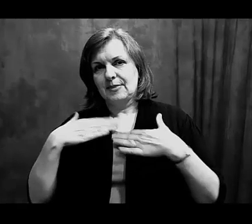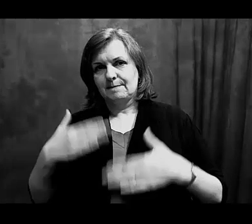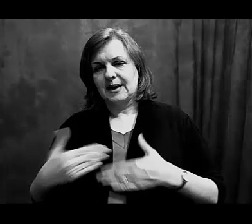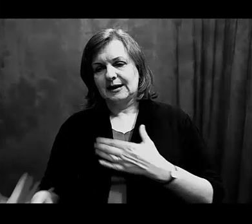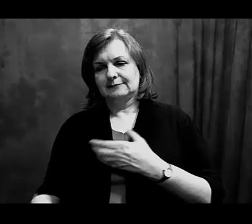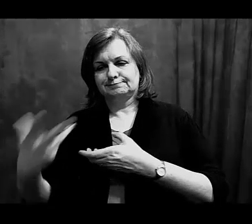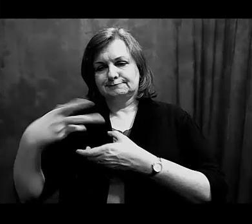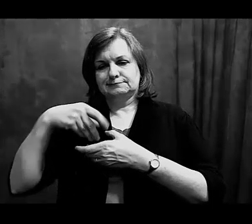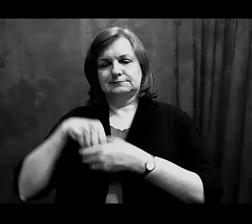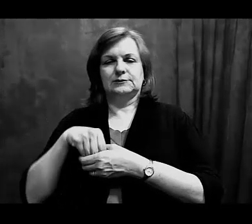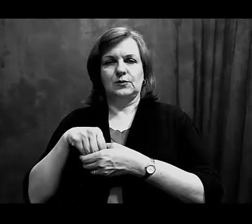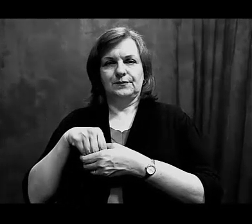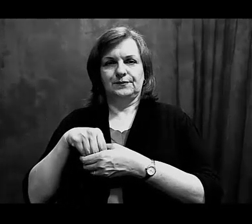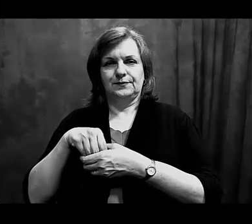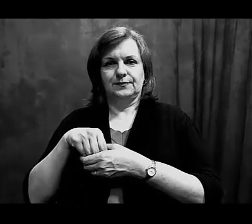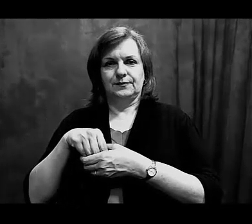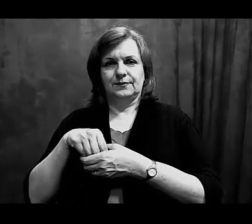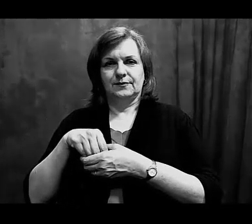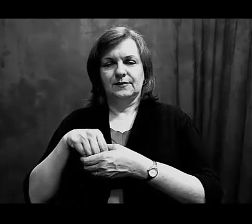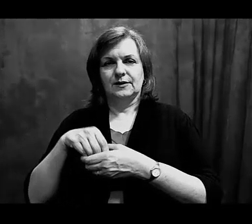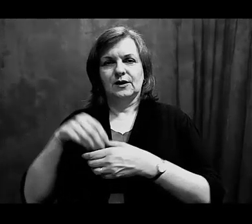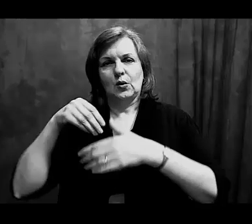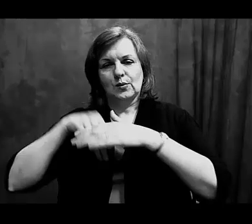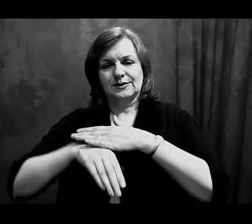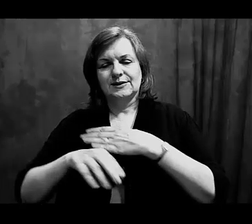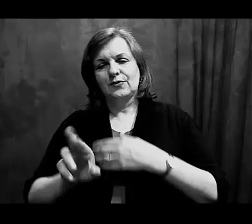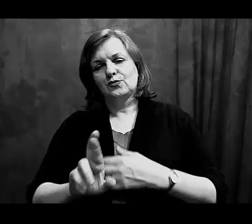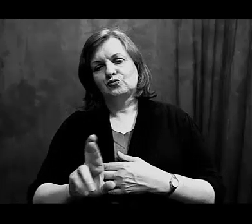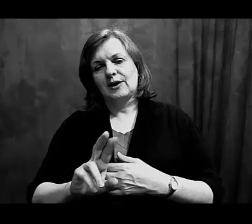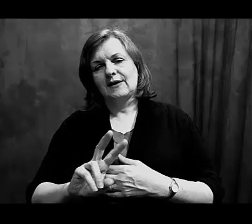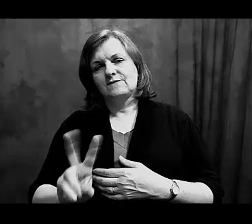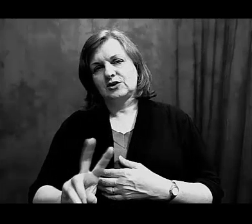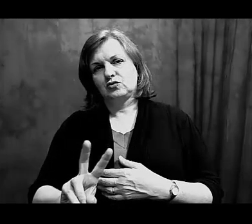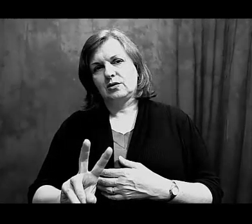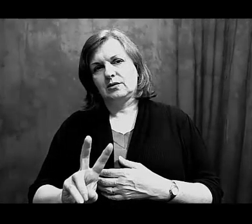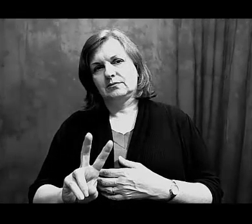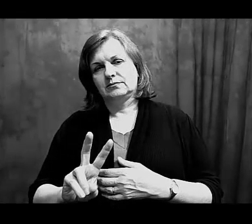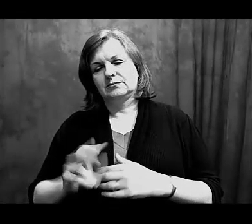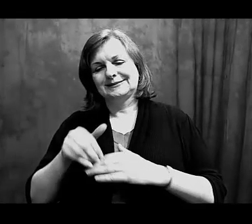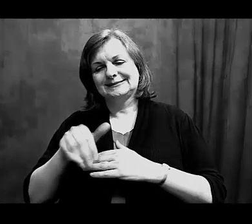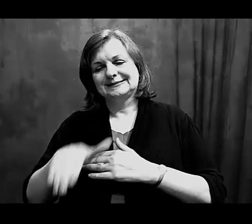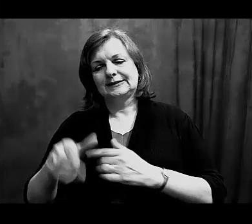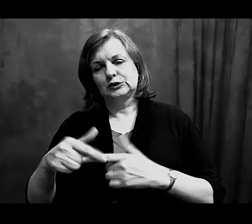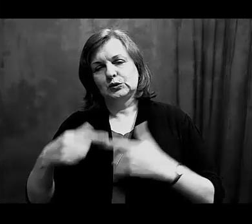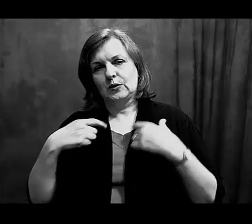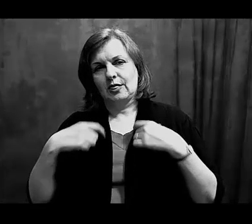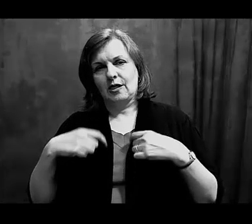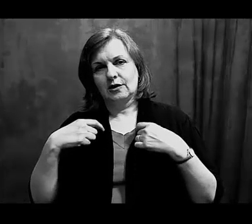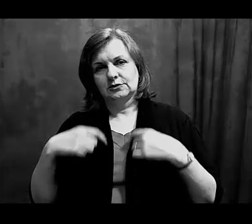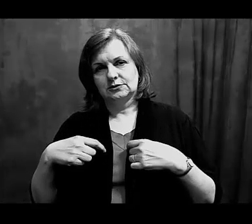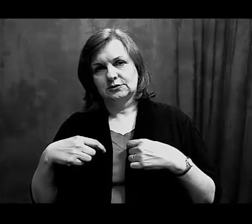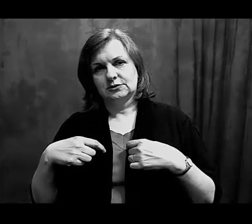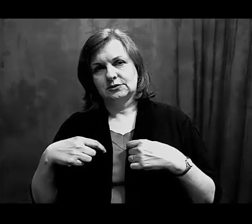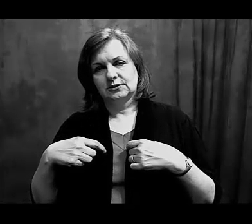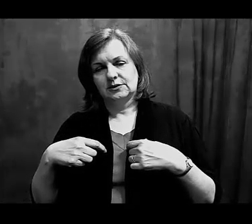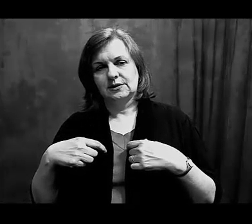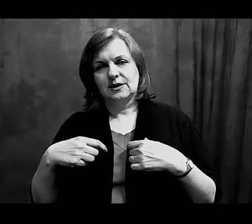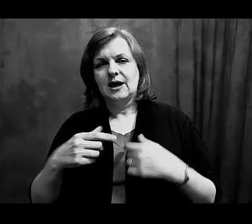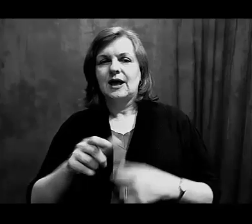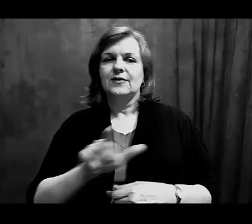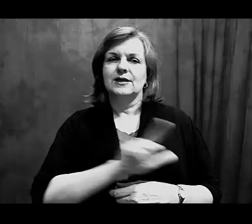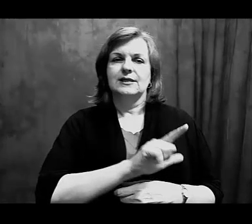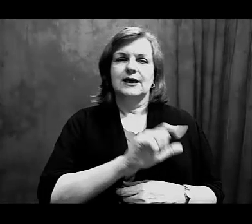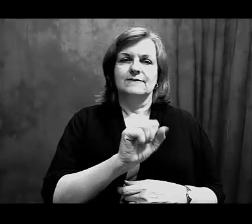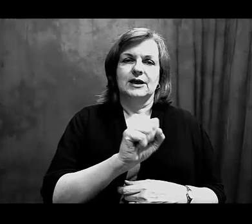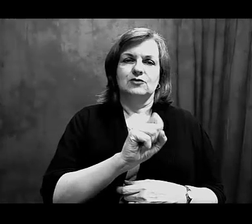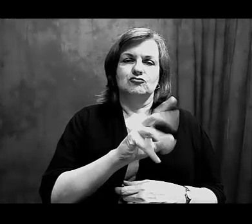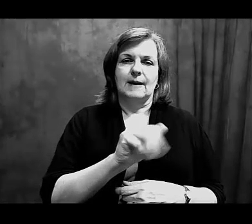how much blood you're pumping per beat if you want!